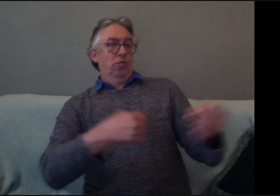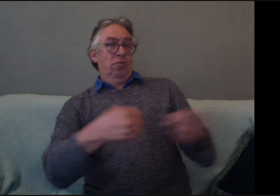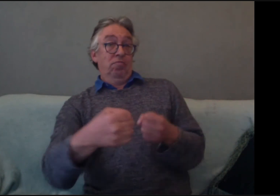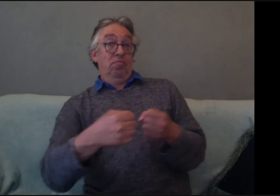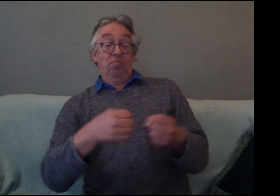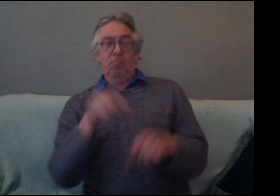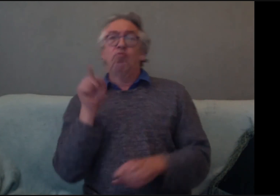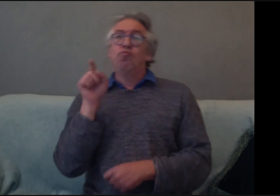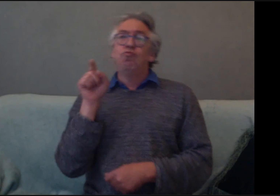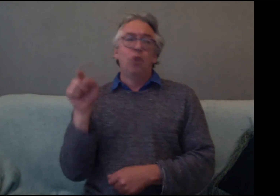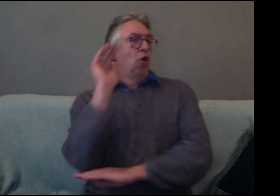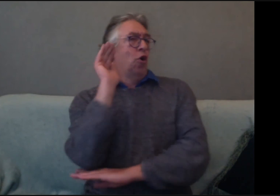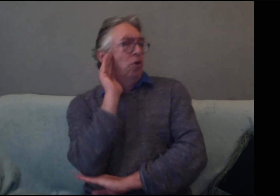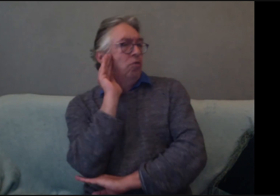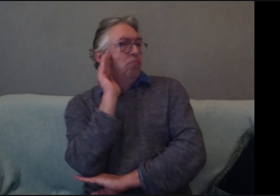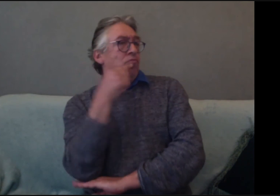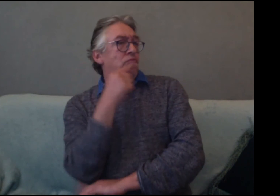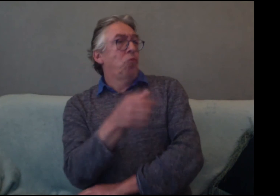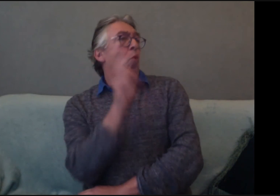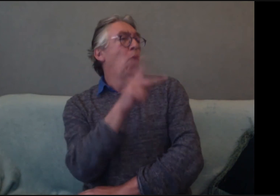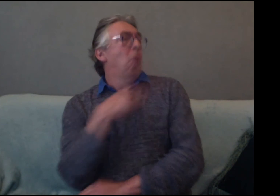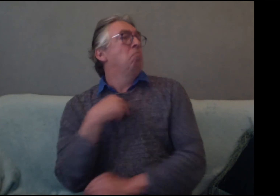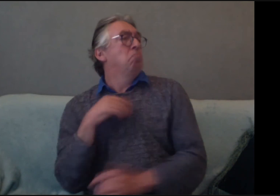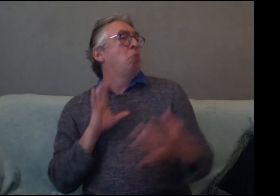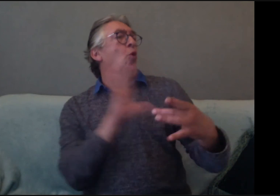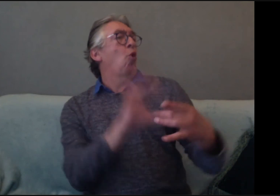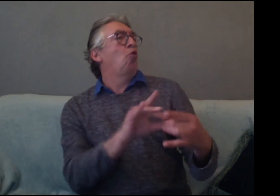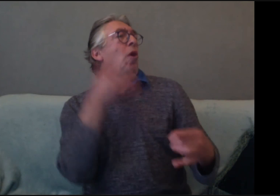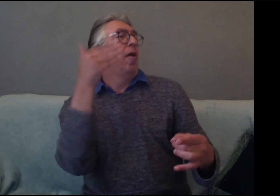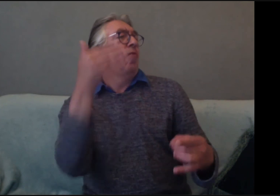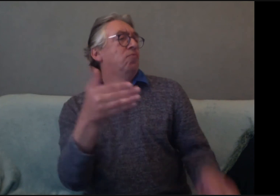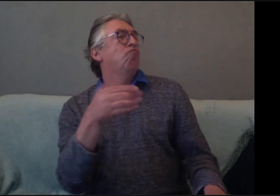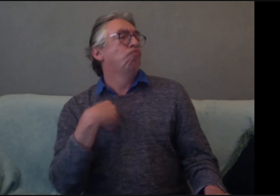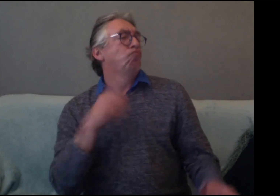and said, okay, we'll contact you. They have never reached back to me.